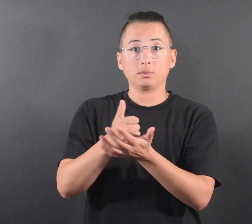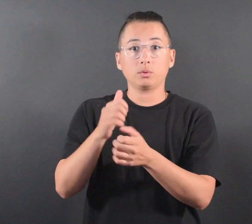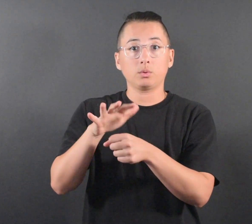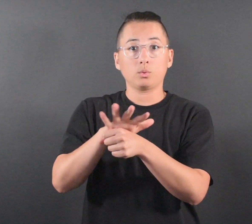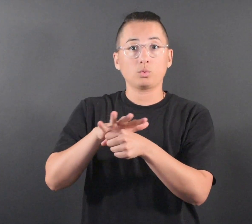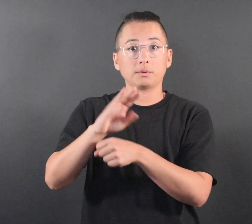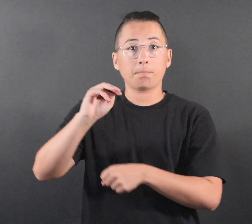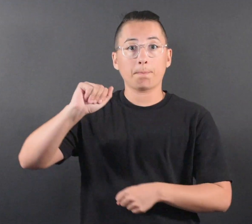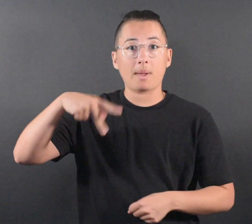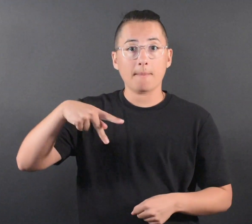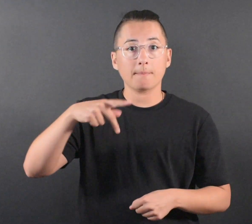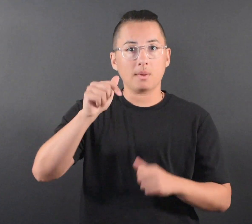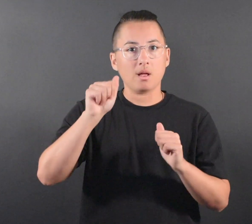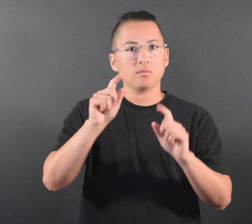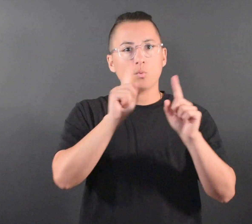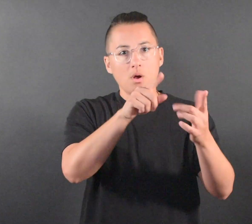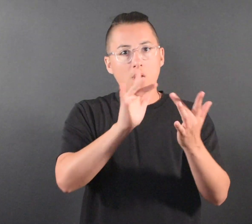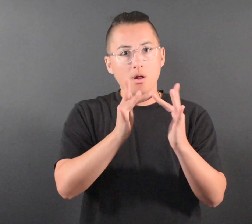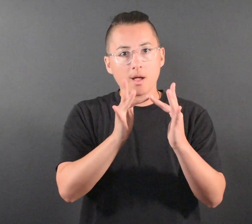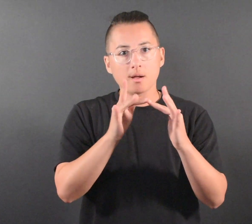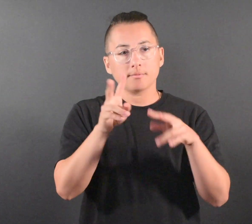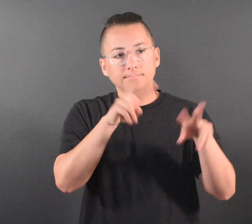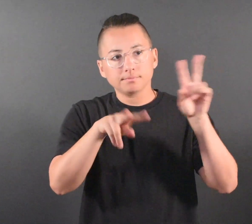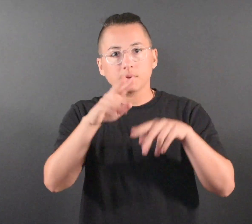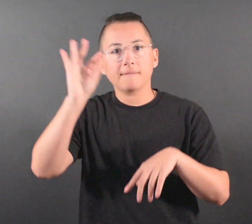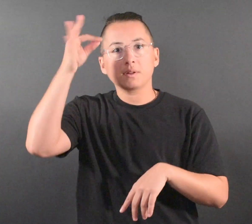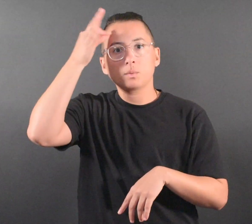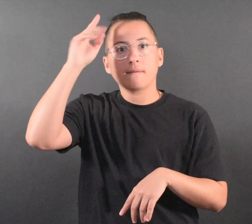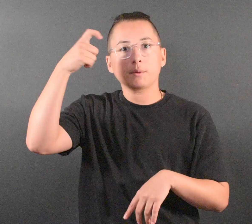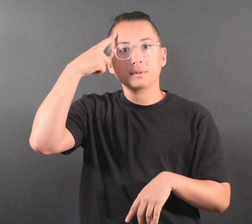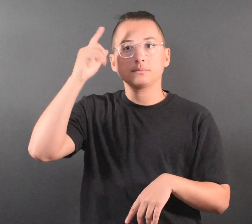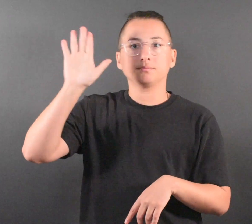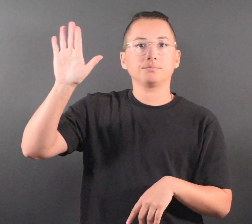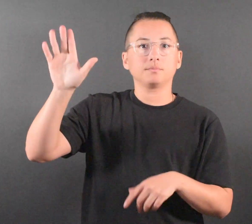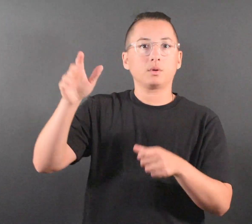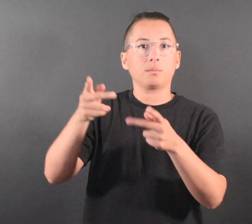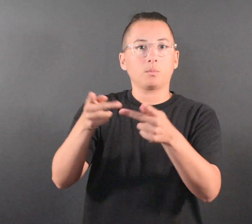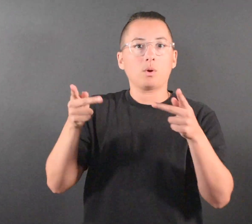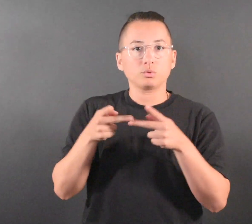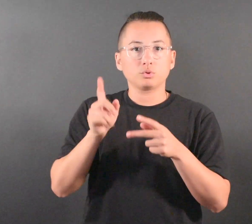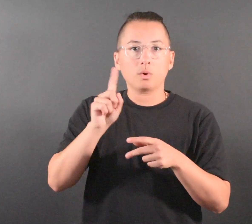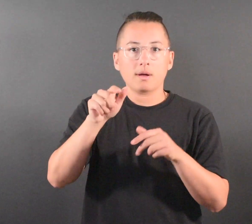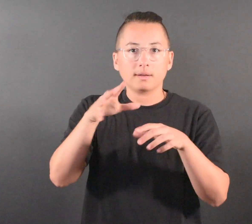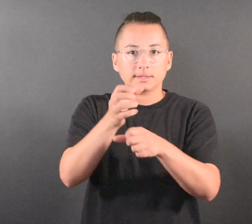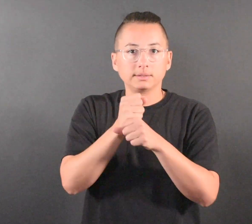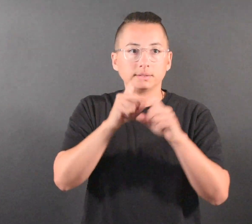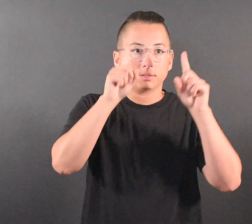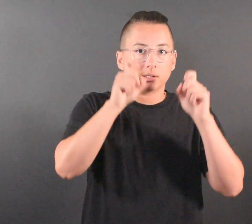here. • Test to Treat locator. You can also go online to access the federal government’s Test to Treat locator